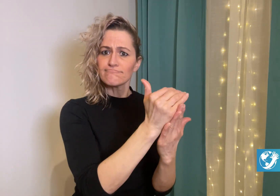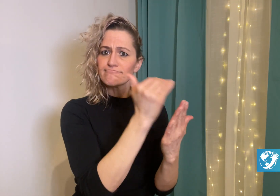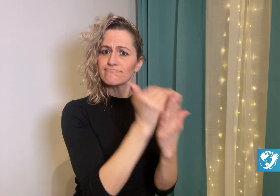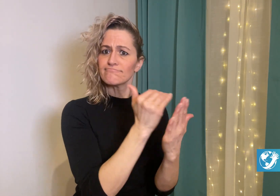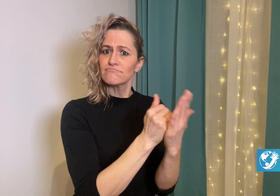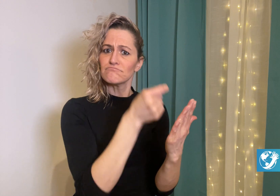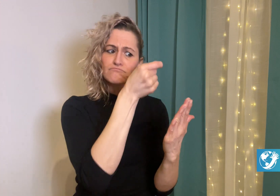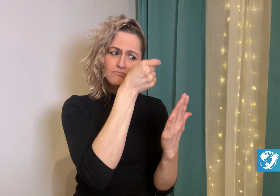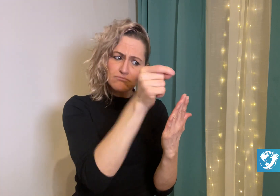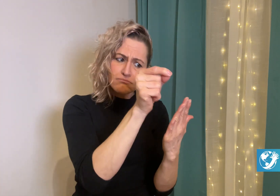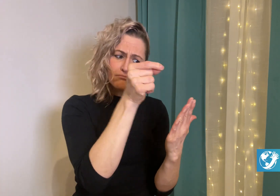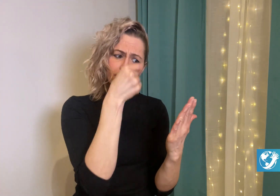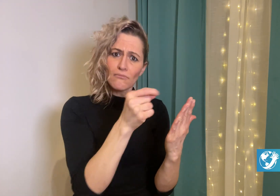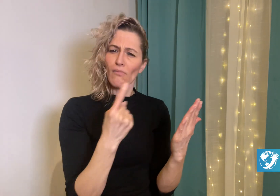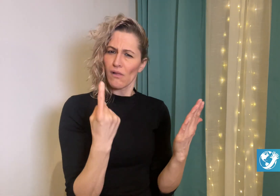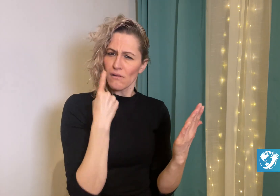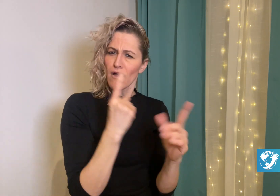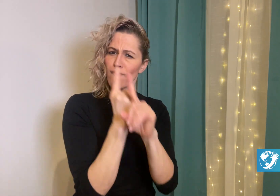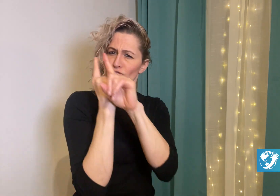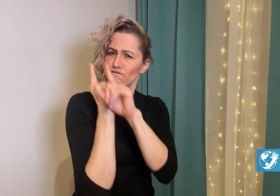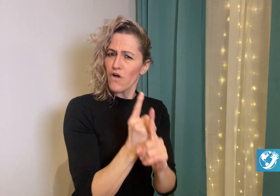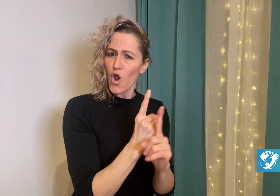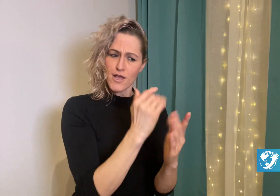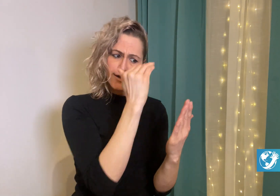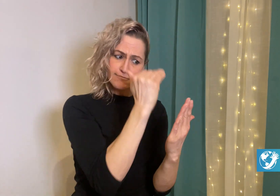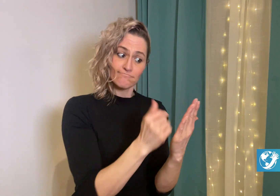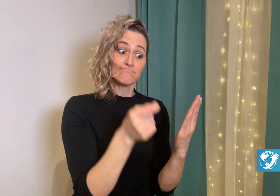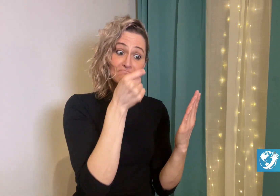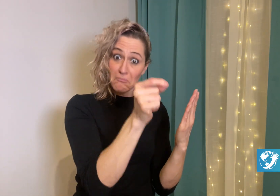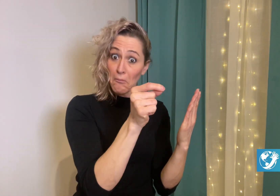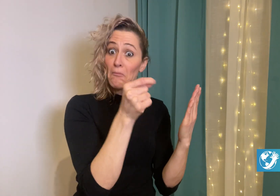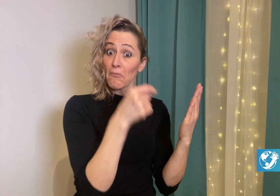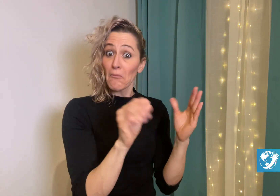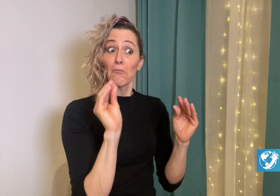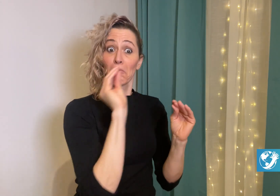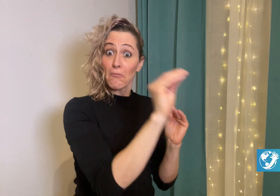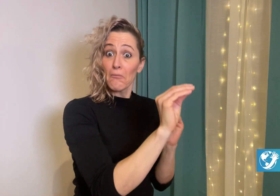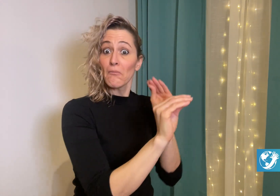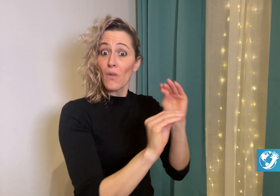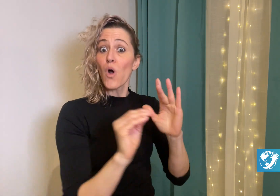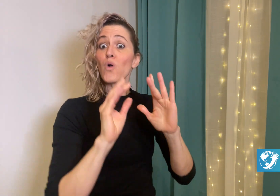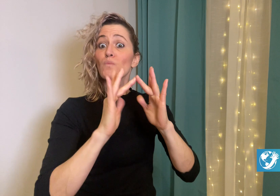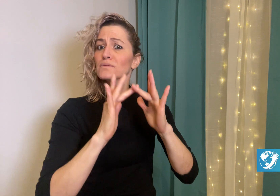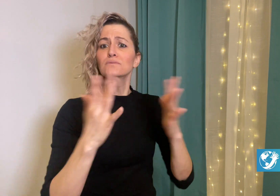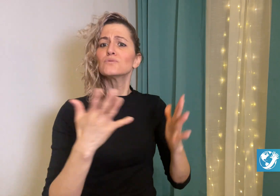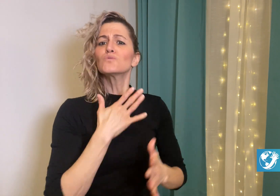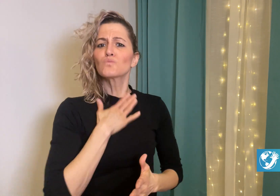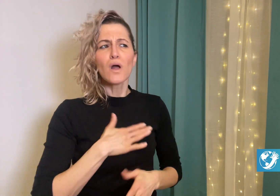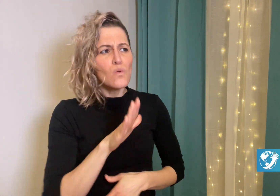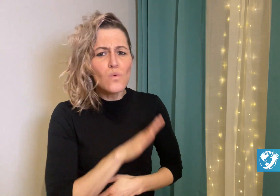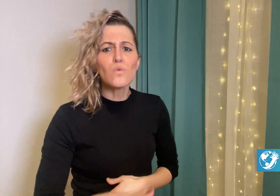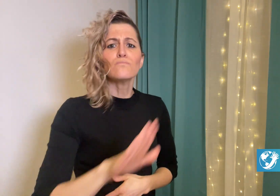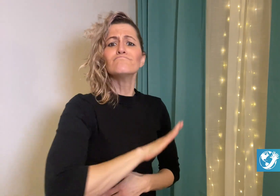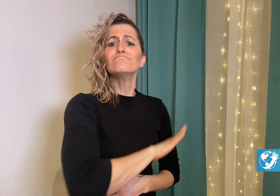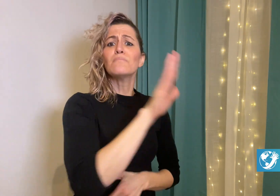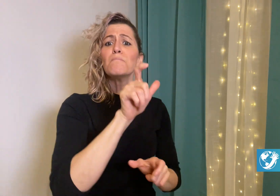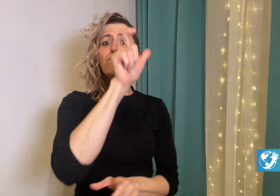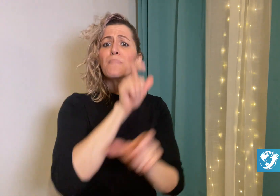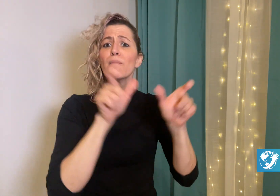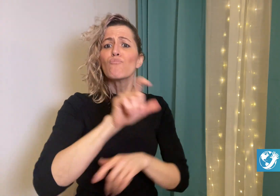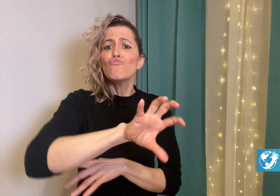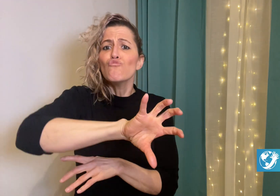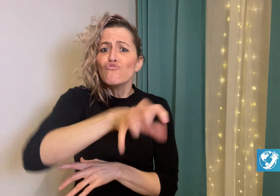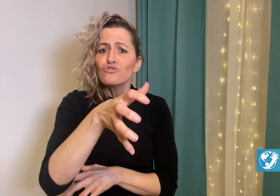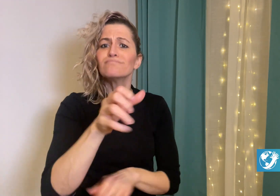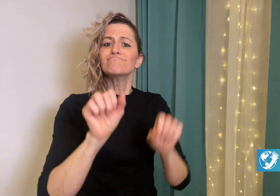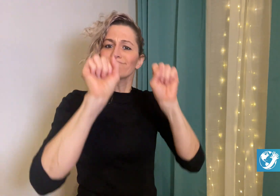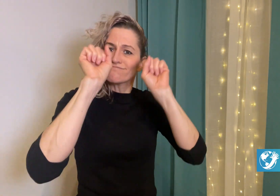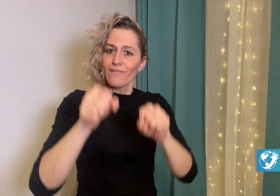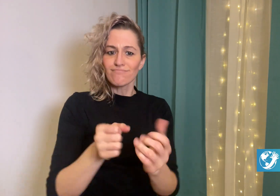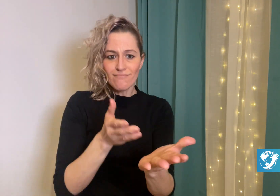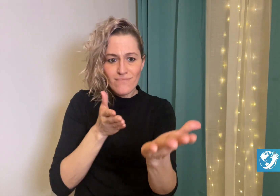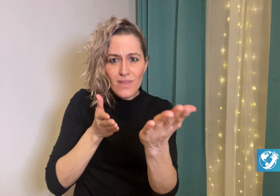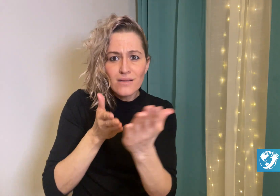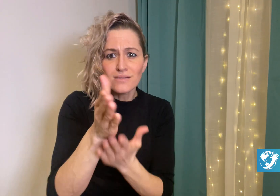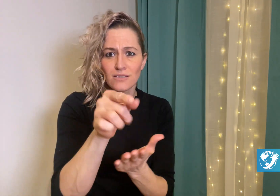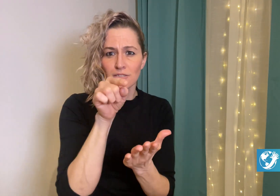of their websites to ensure all their citizens can access